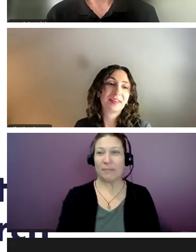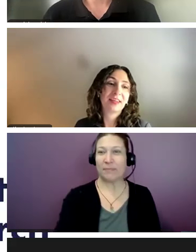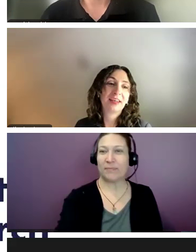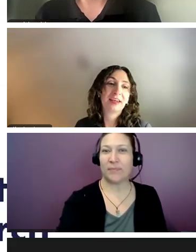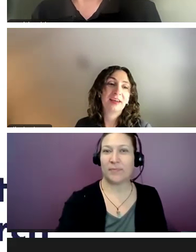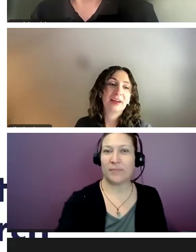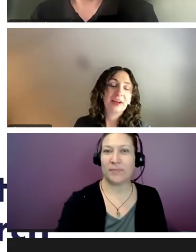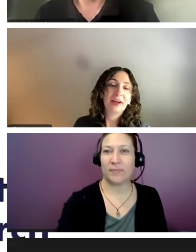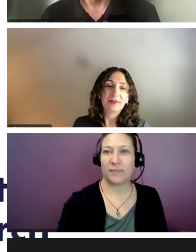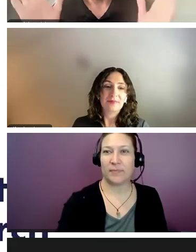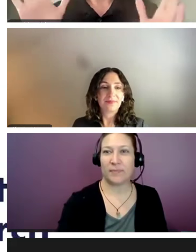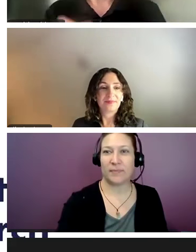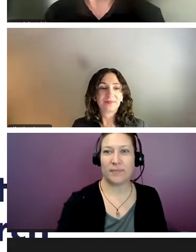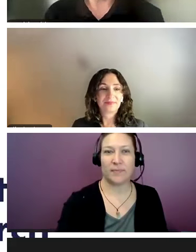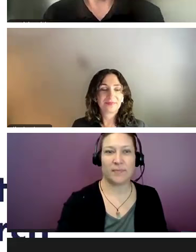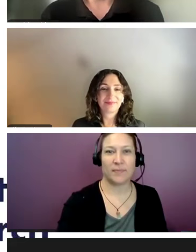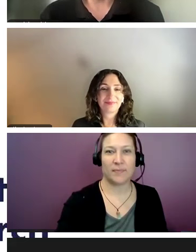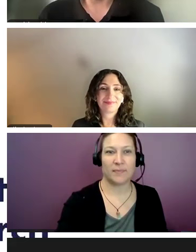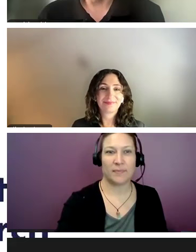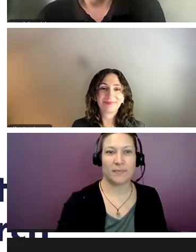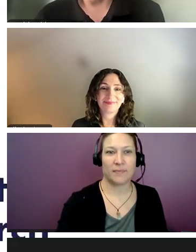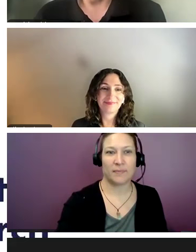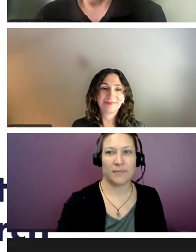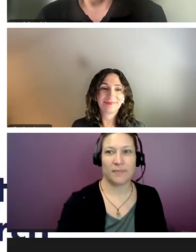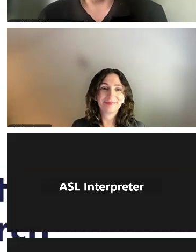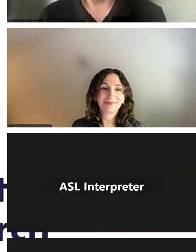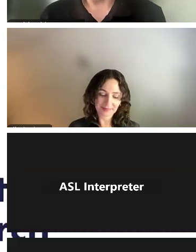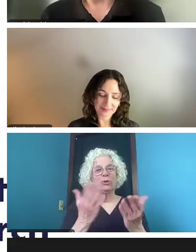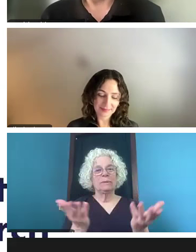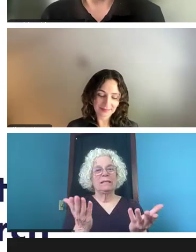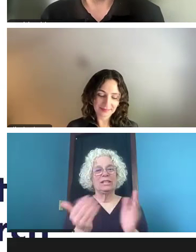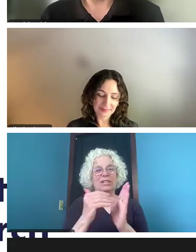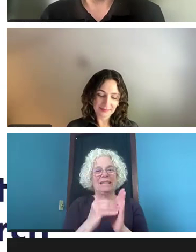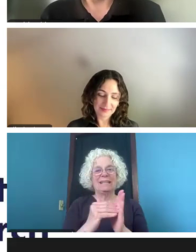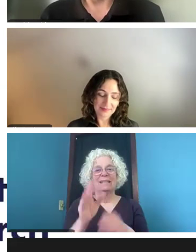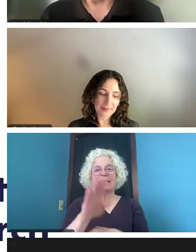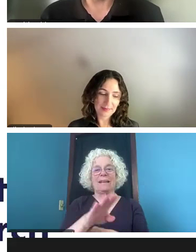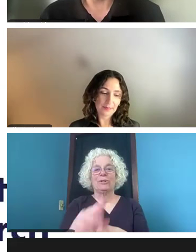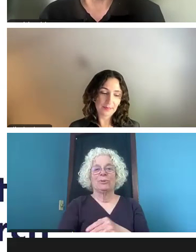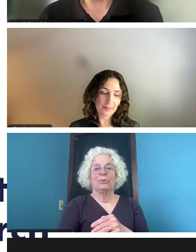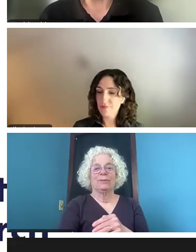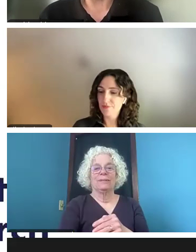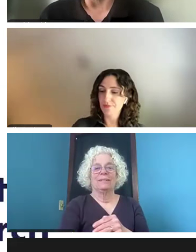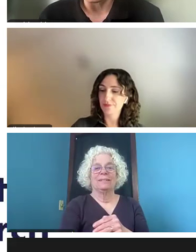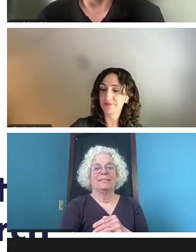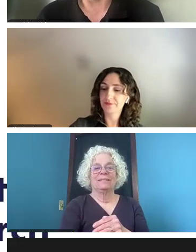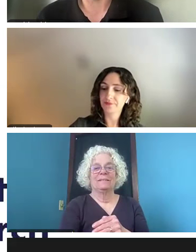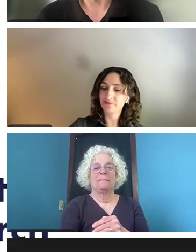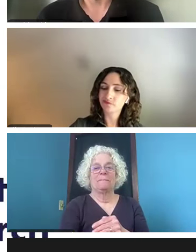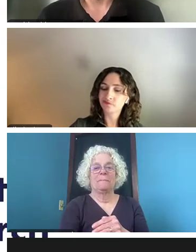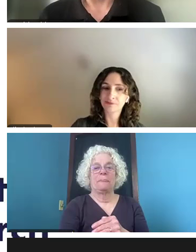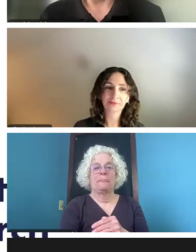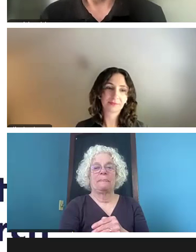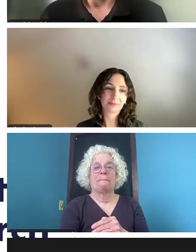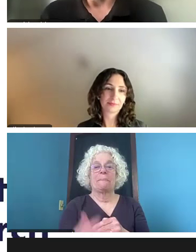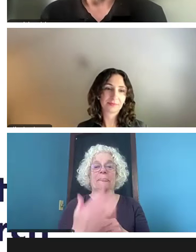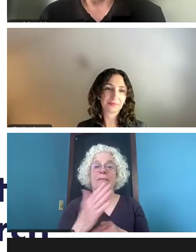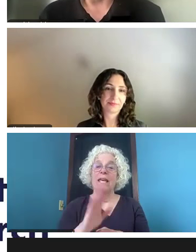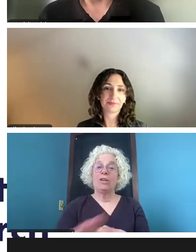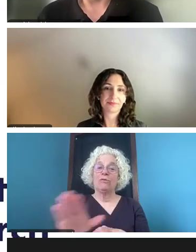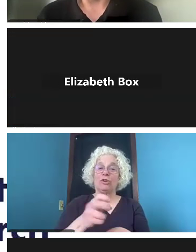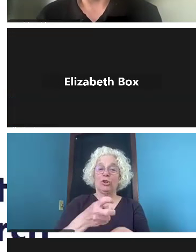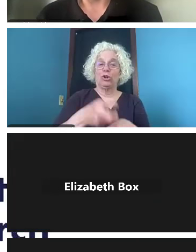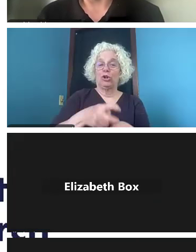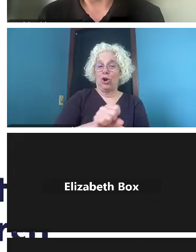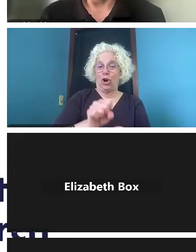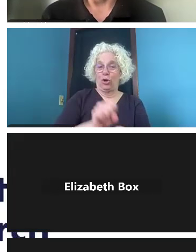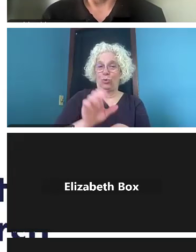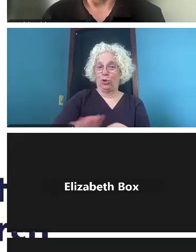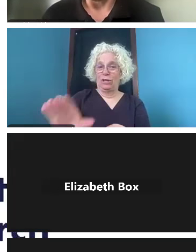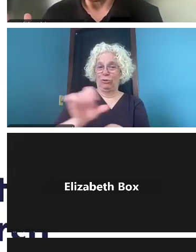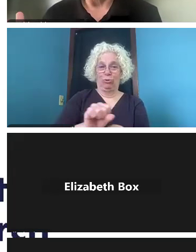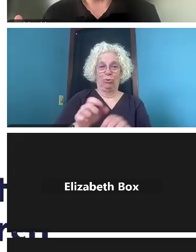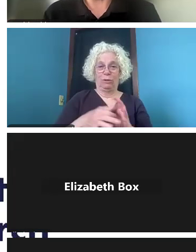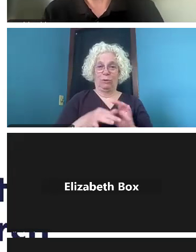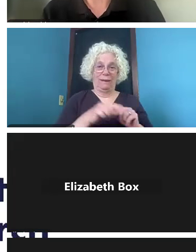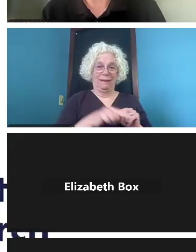Thank you so much and hello everybody. It's good to be with you again this afternoon and I appreciate all of your hard work and what you are doing as well on this very important topic.